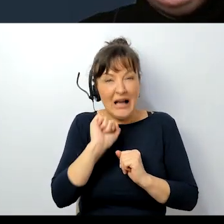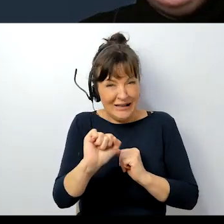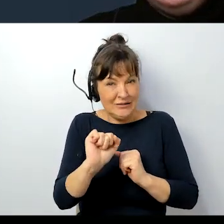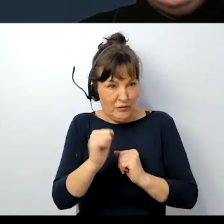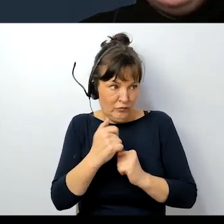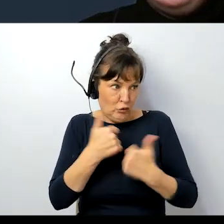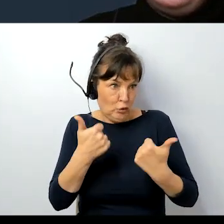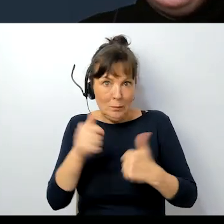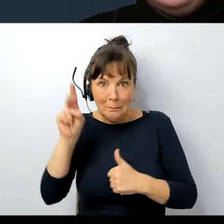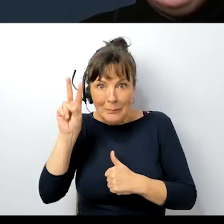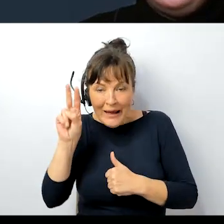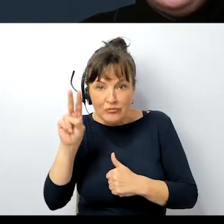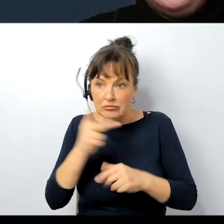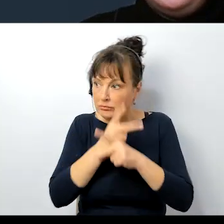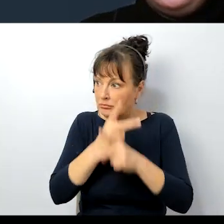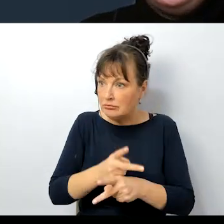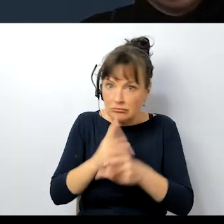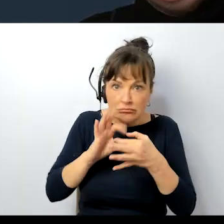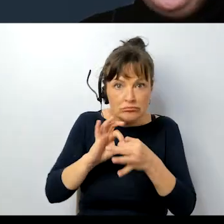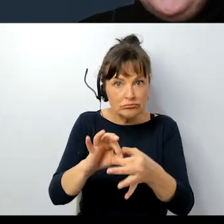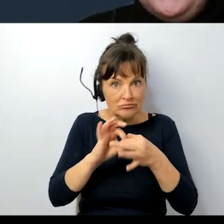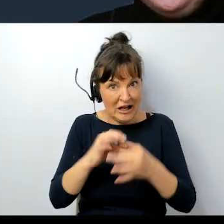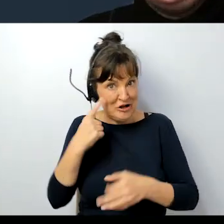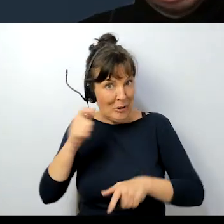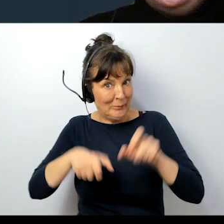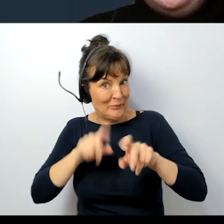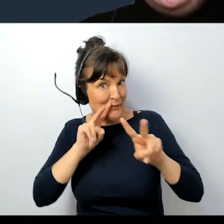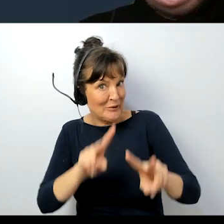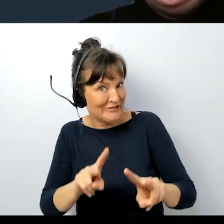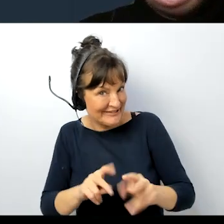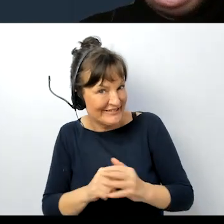through in the chat, so we've got very engaged parents and carers just now, and young people,